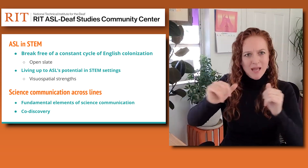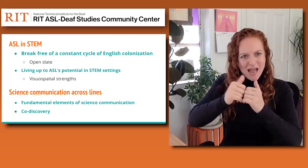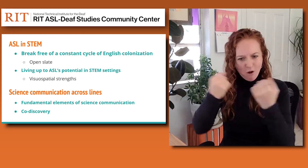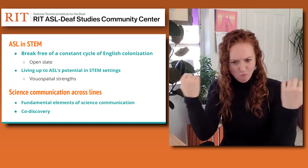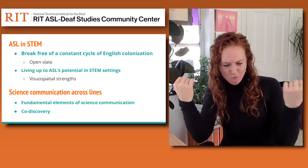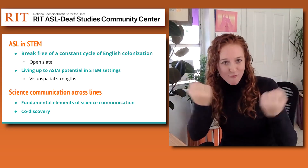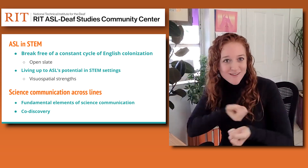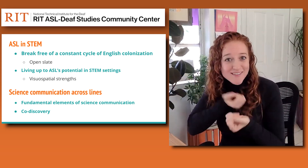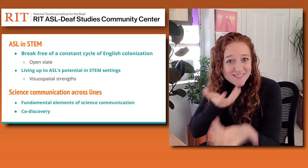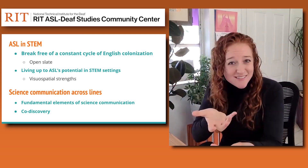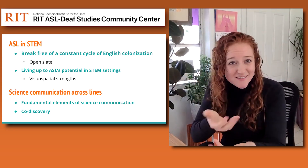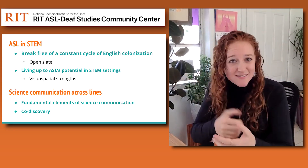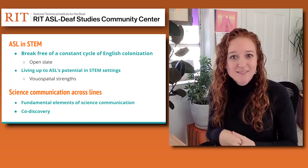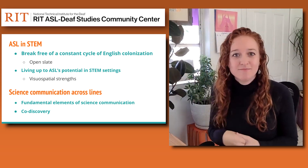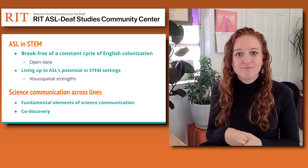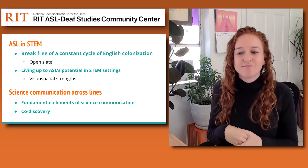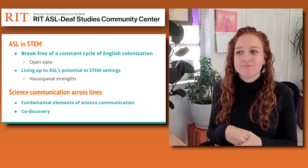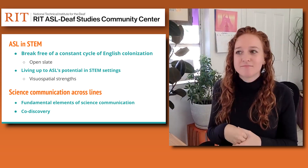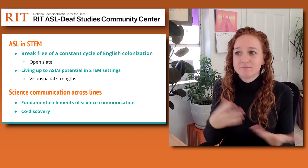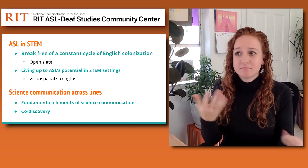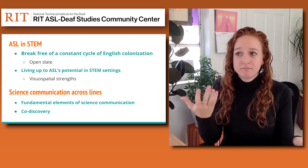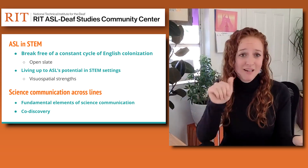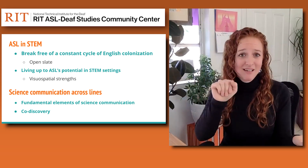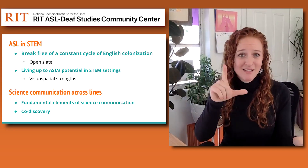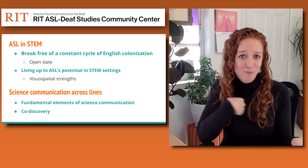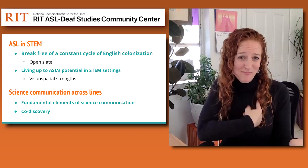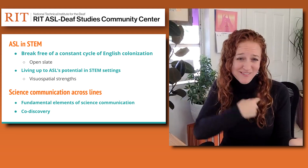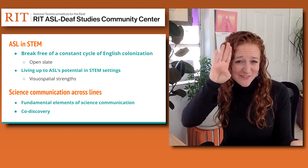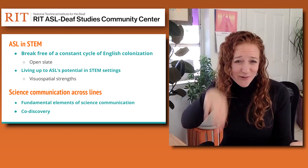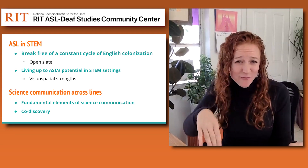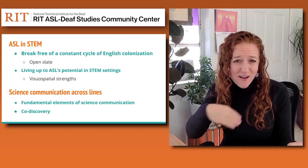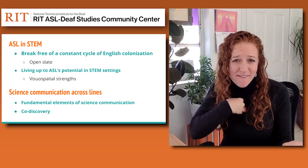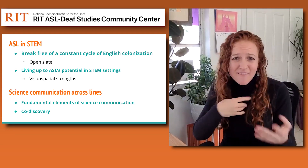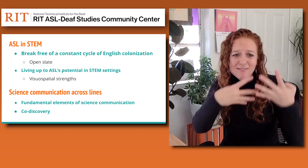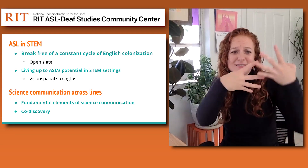but how we can express ourselves in ASL?